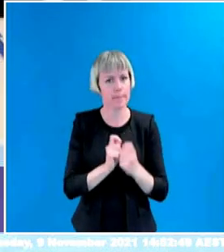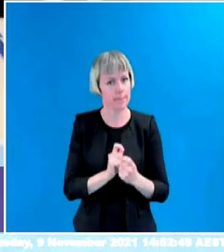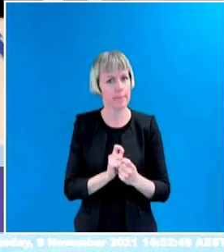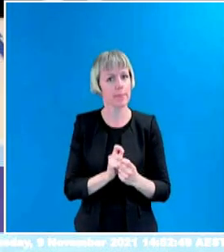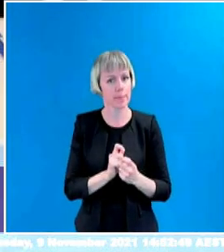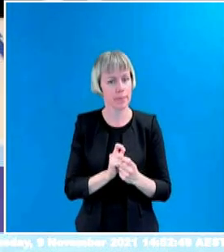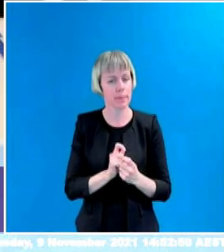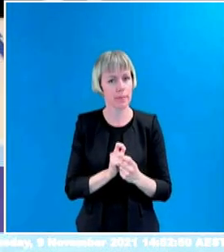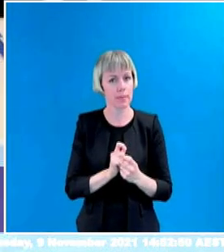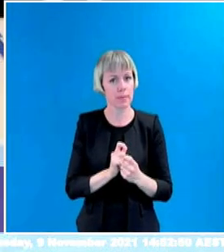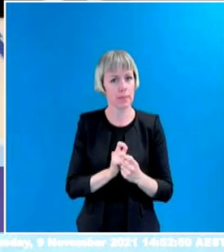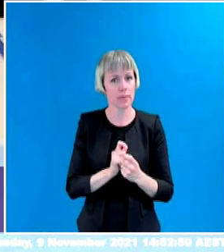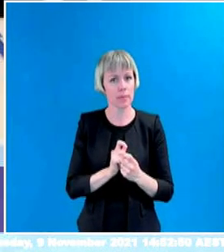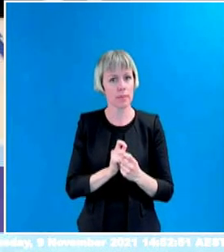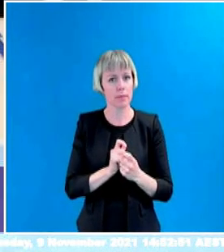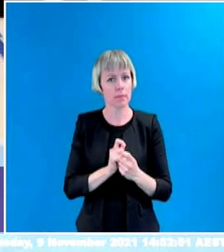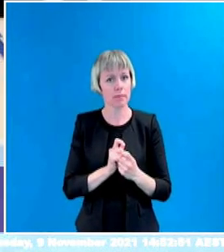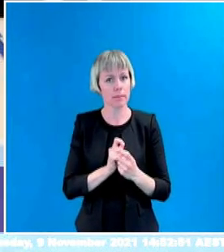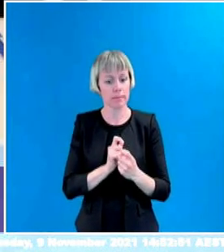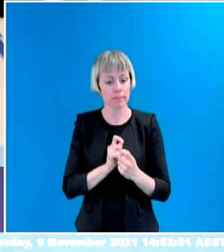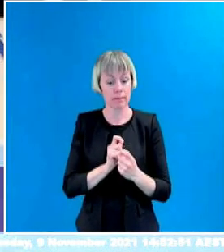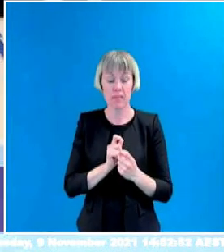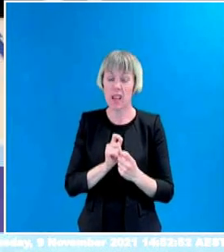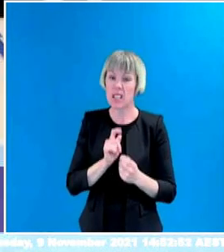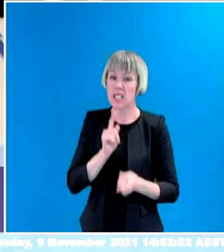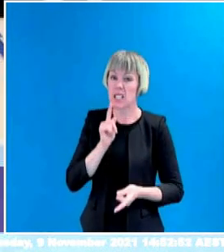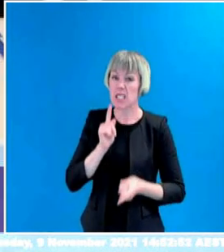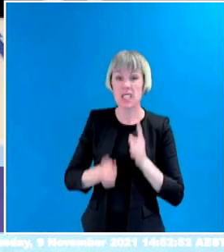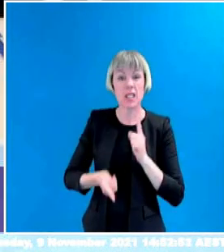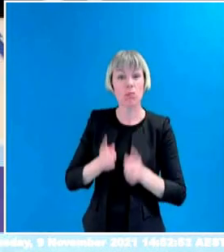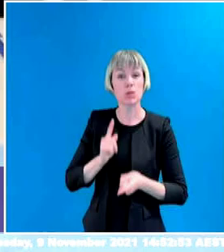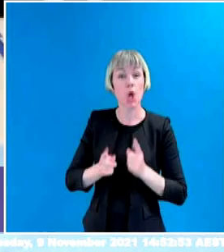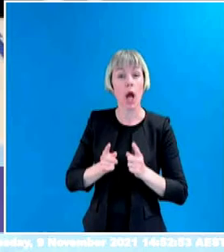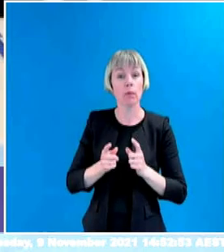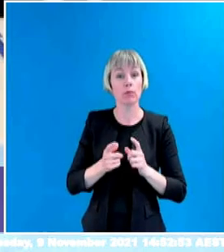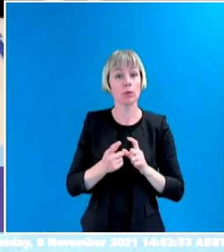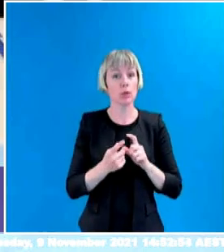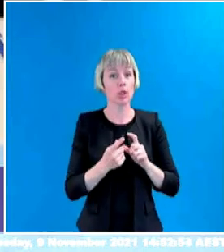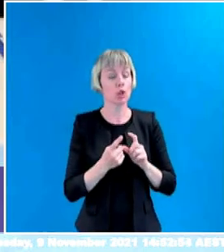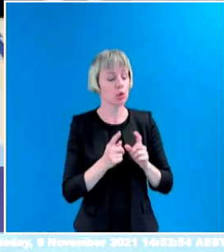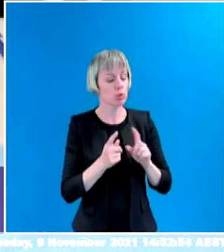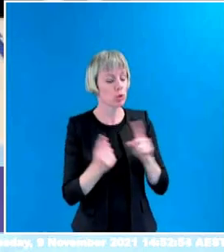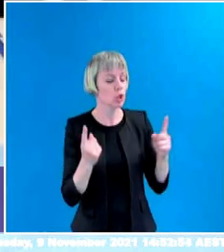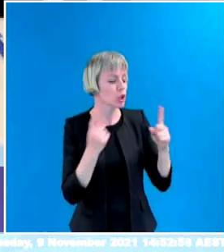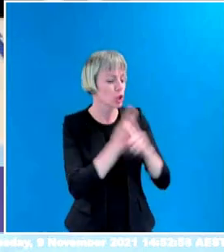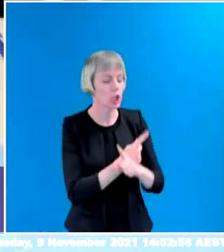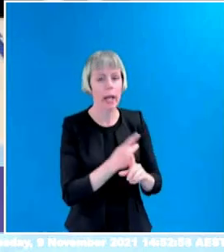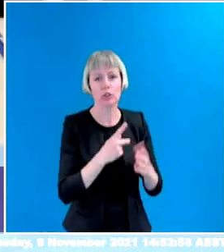individualised or a negative impact on a cohort, for example, but when you look